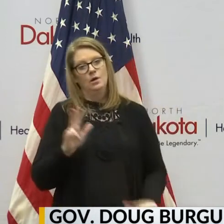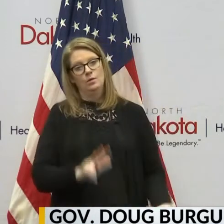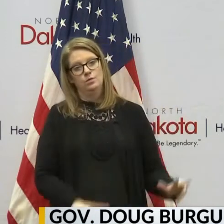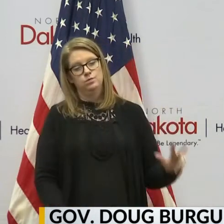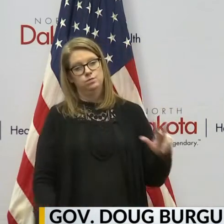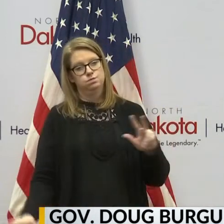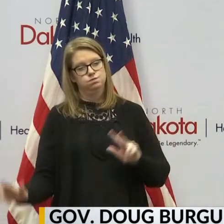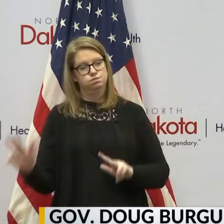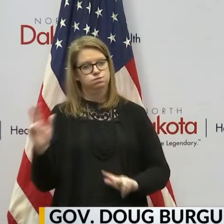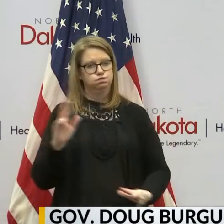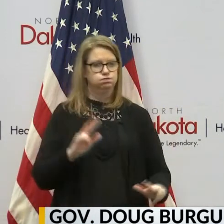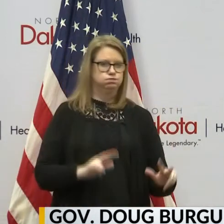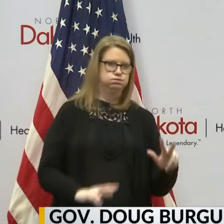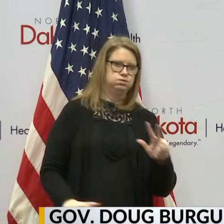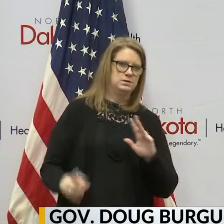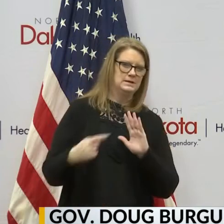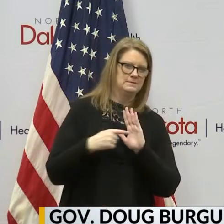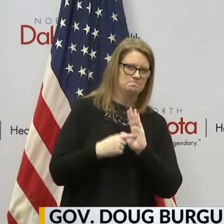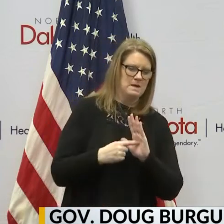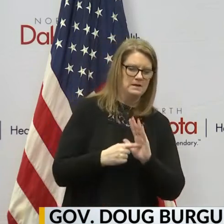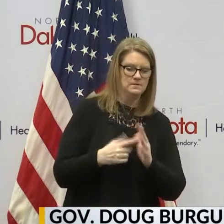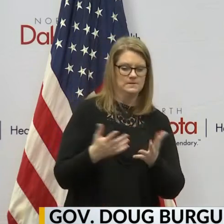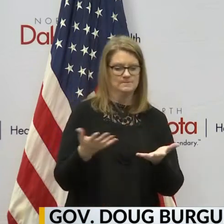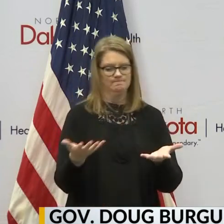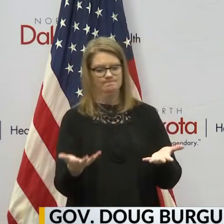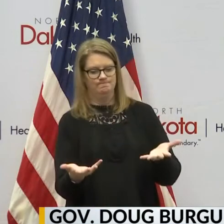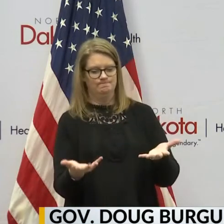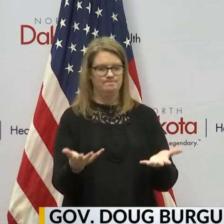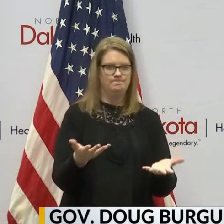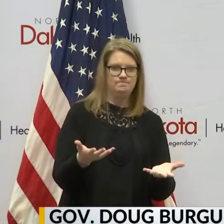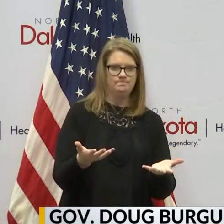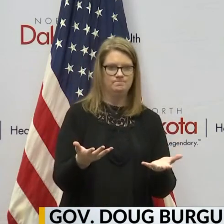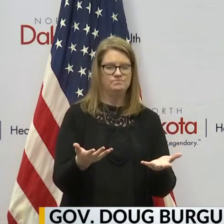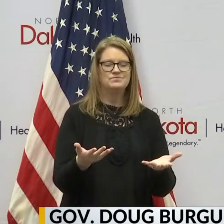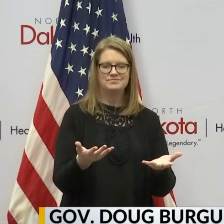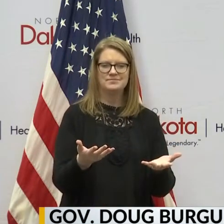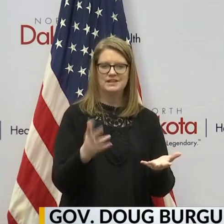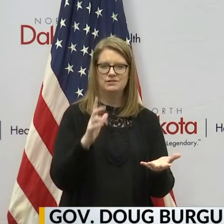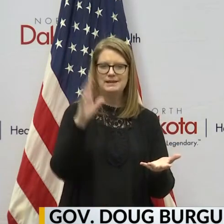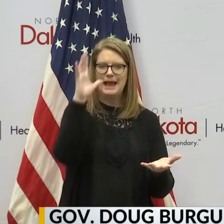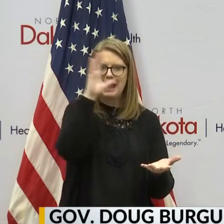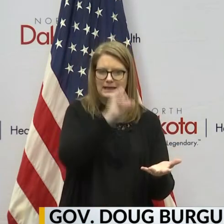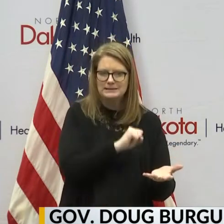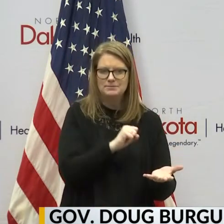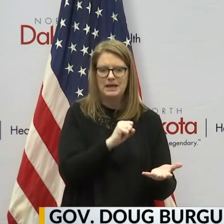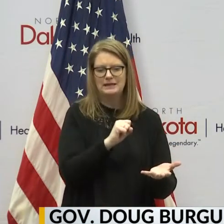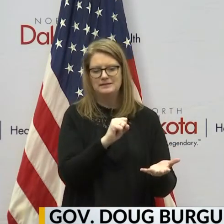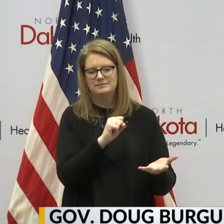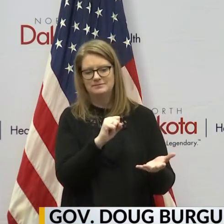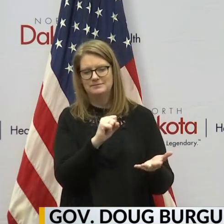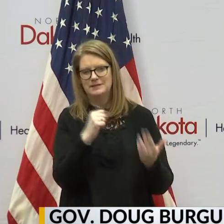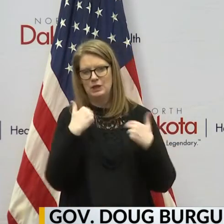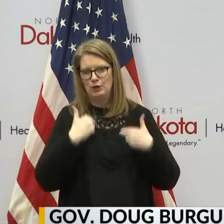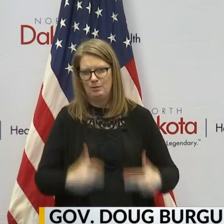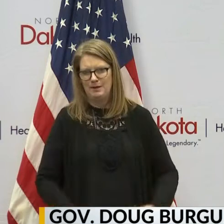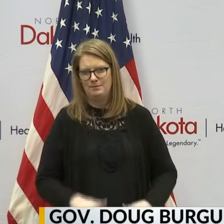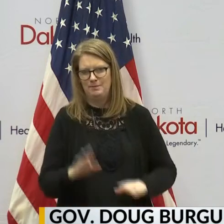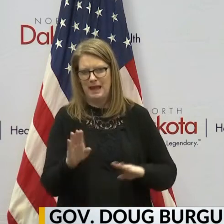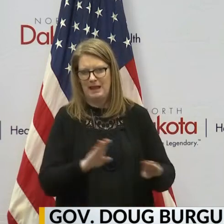MODELS. THERE IS TREMENDOUS UNCERTAINTY IN THIS MODELING, ANYBODY'S